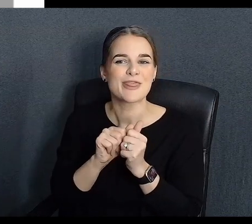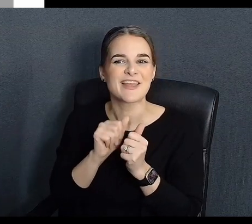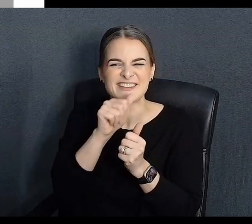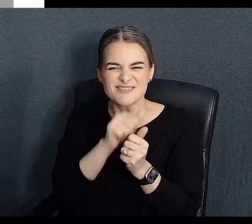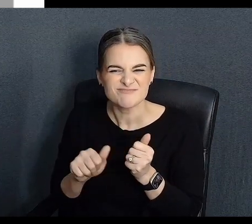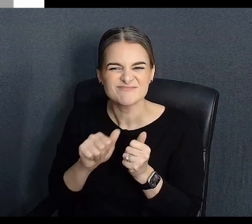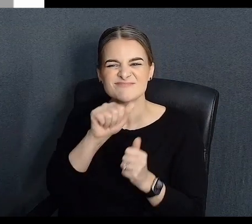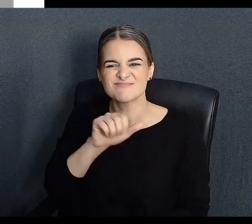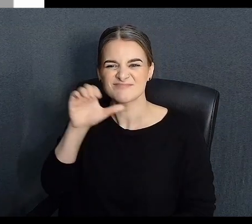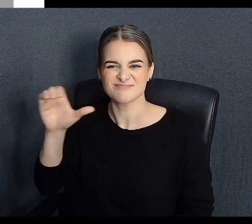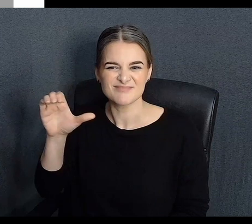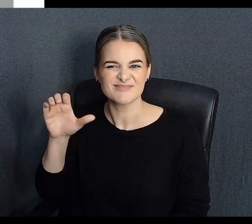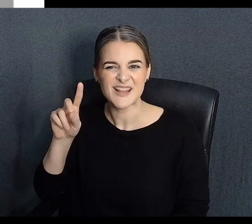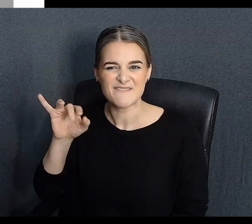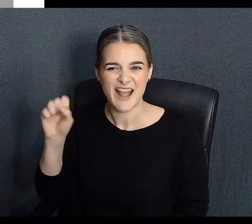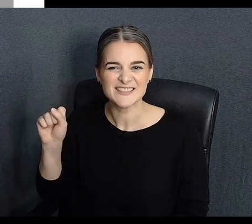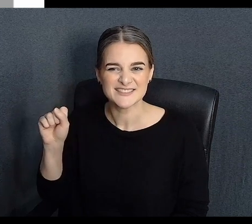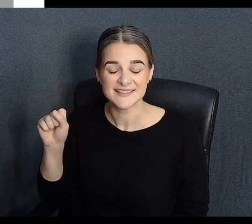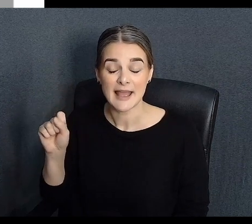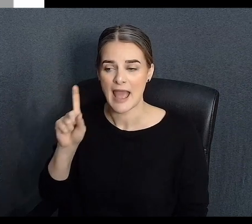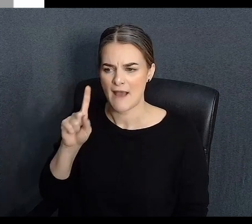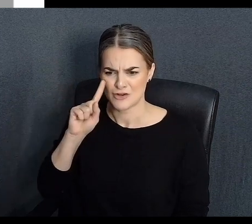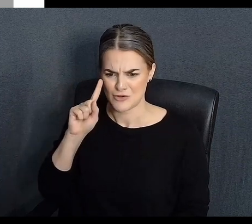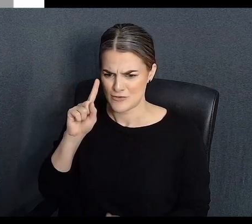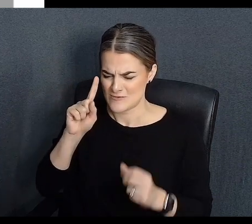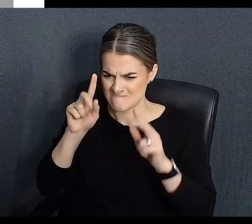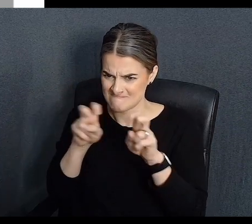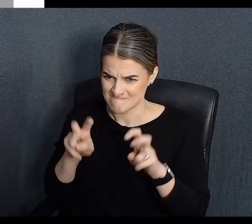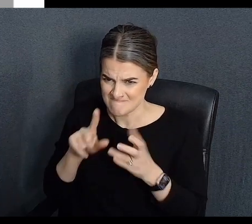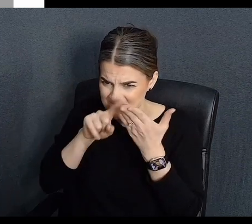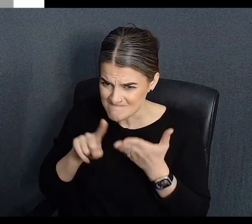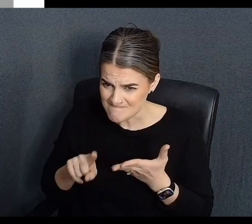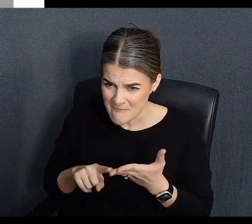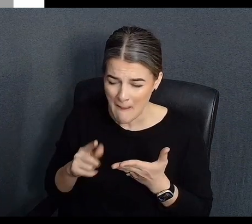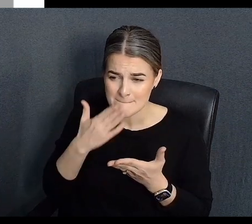So we have to narrow down and find the best combination, the best pros and cons,